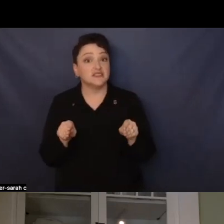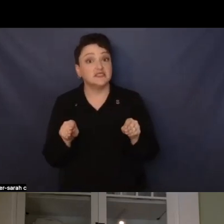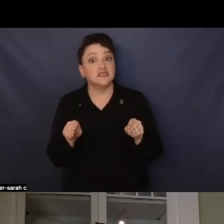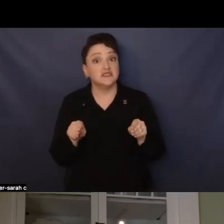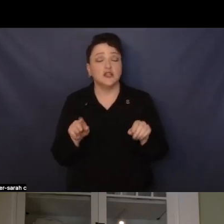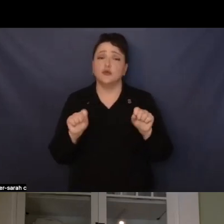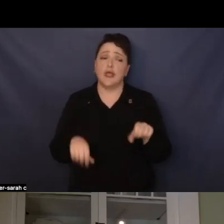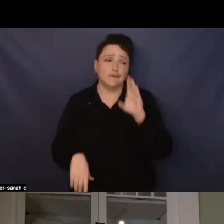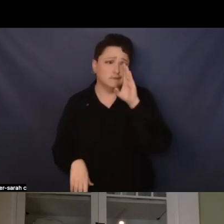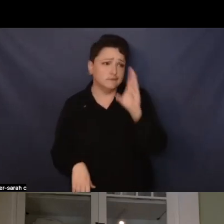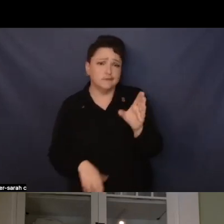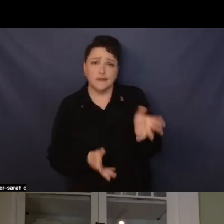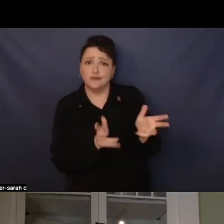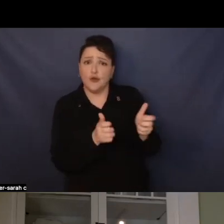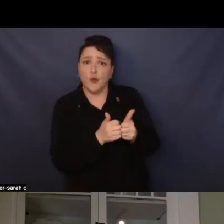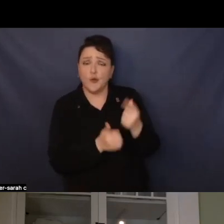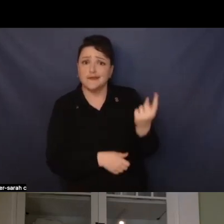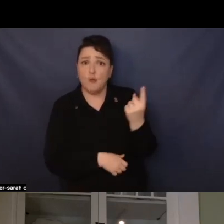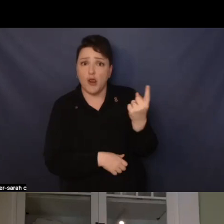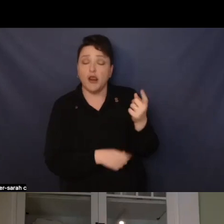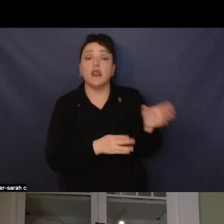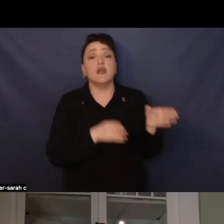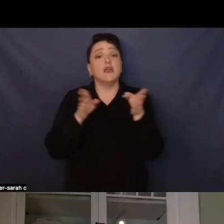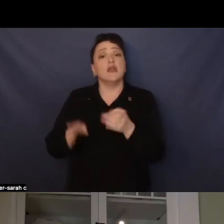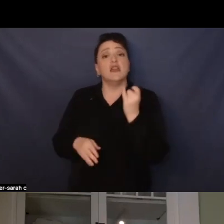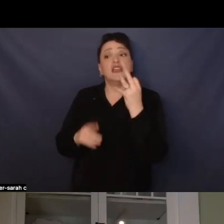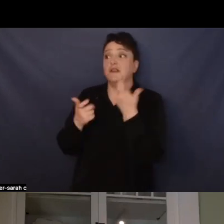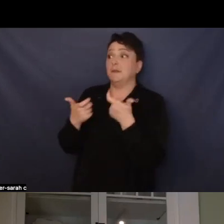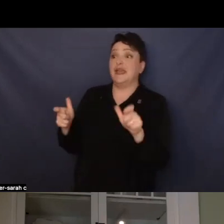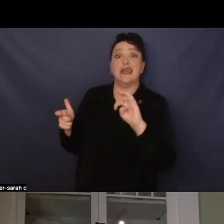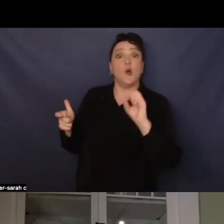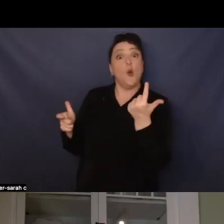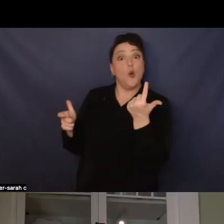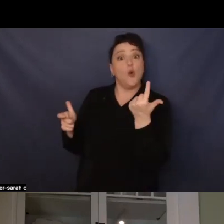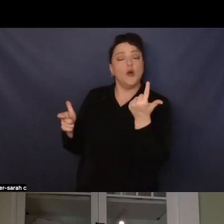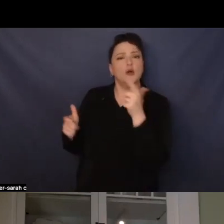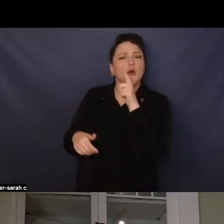But if it's a bigger organization, you want to find out who the highest -- high-level